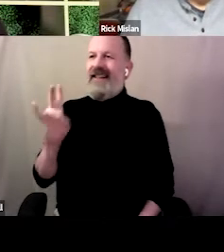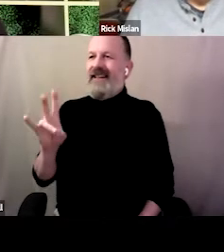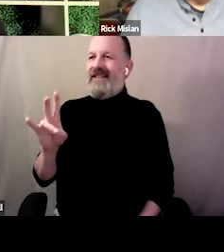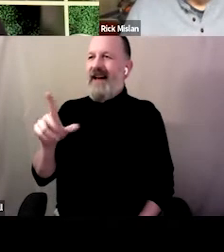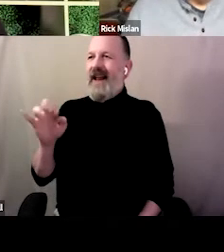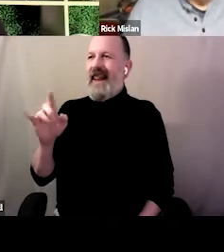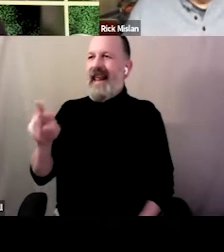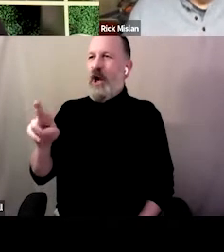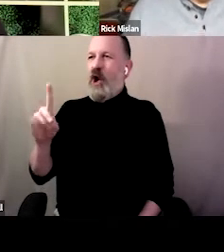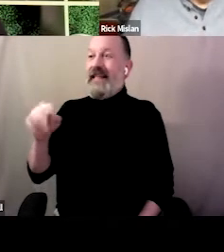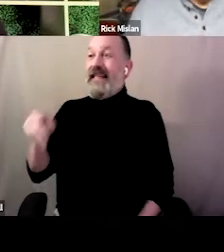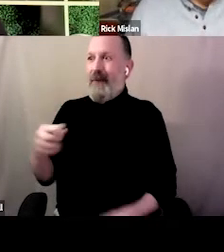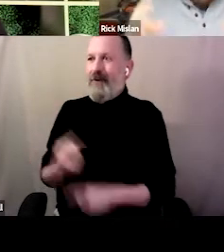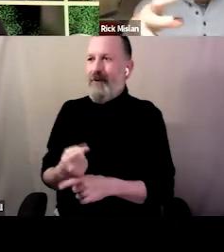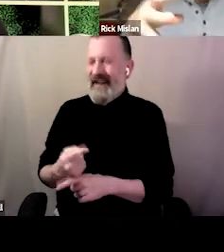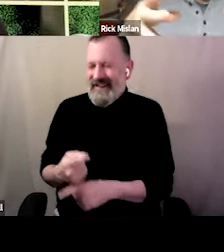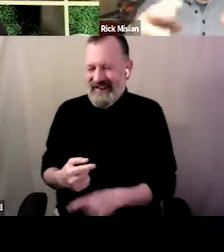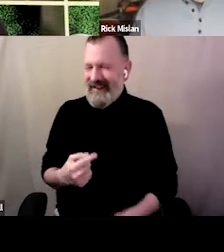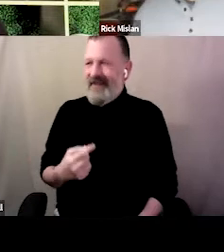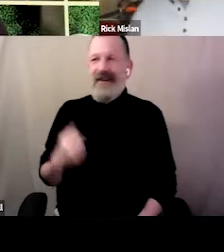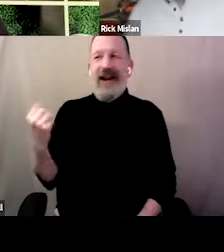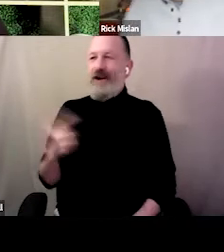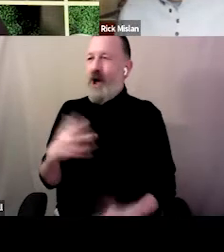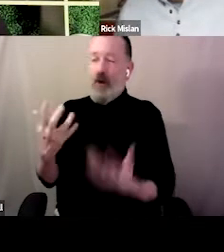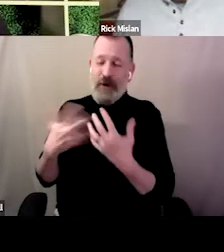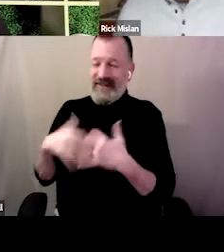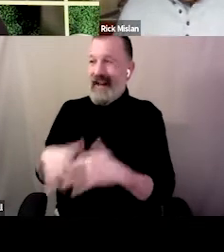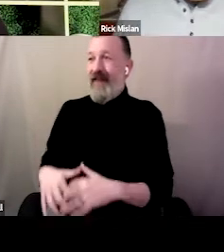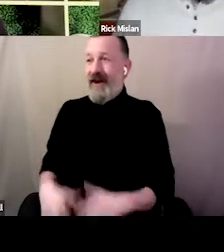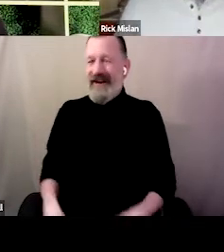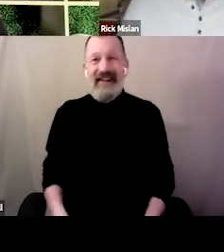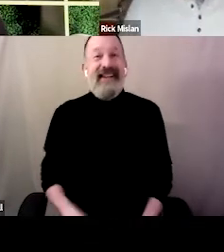Rick Mislan: It all works together. CalebBarlow: Seven layer death. I'm going to use